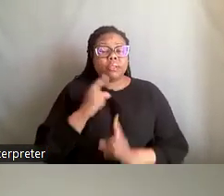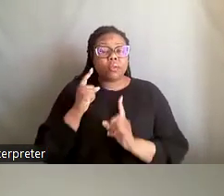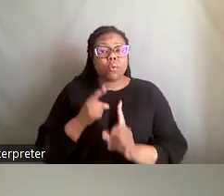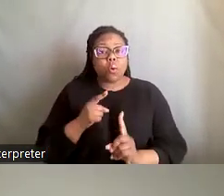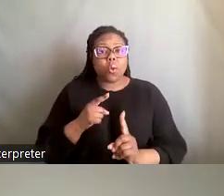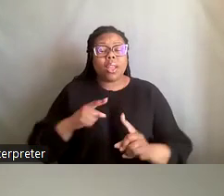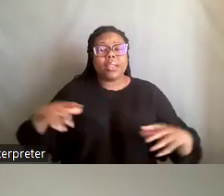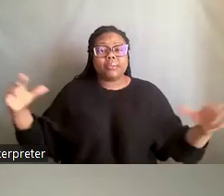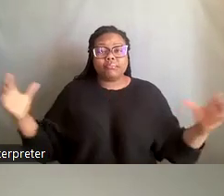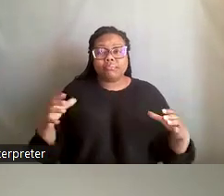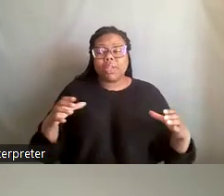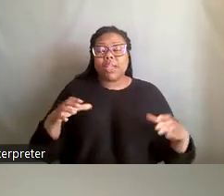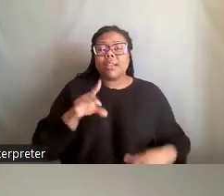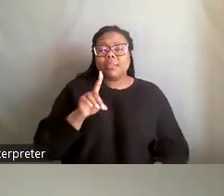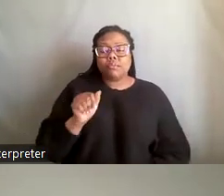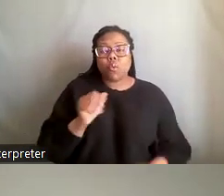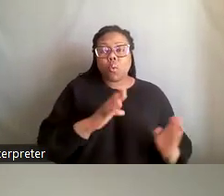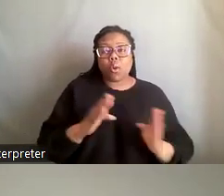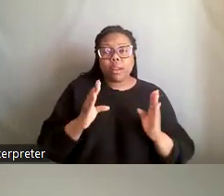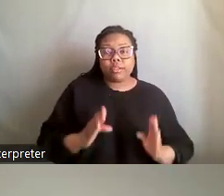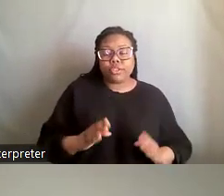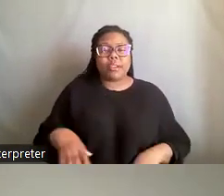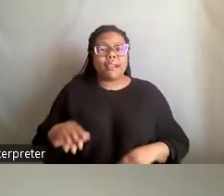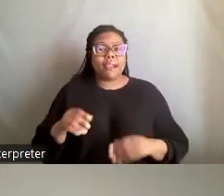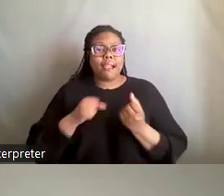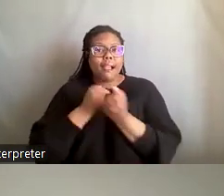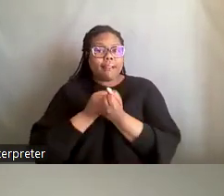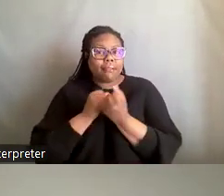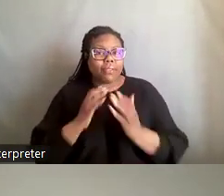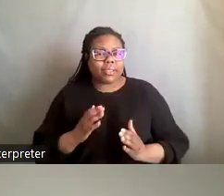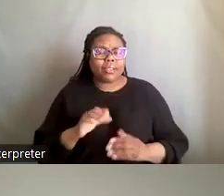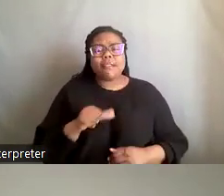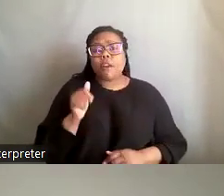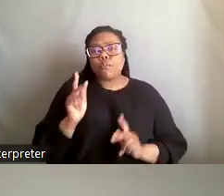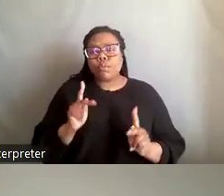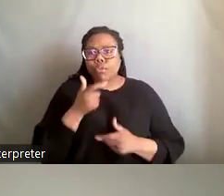people from outside the US. So these calls are designed to bring together disability organizers and activists and